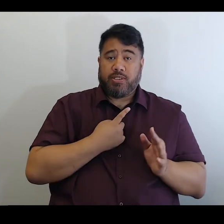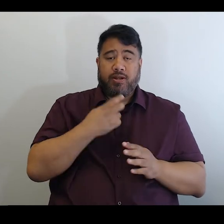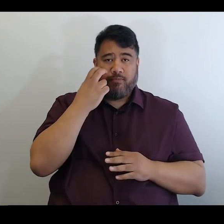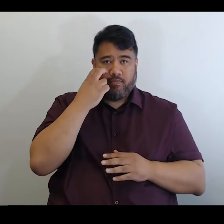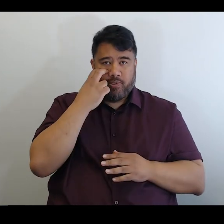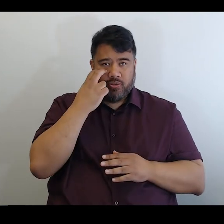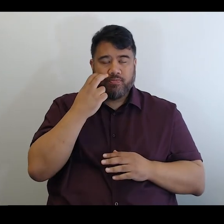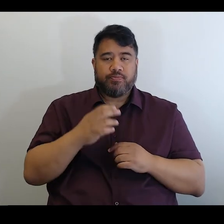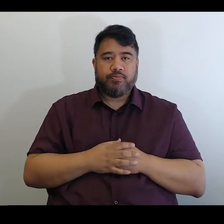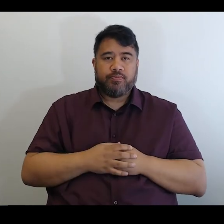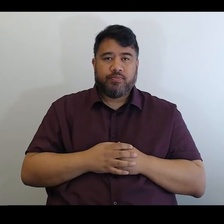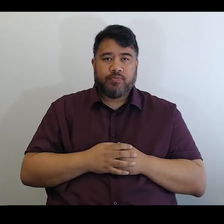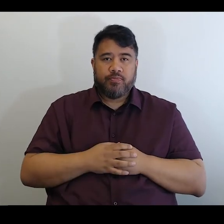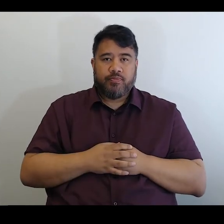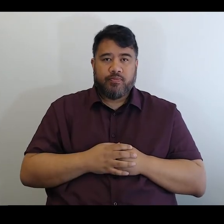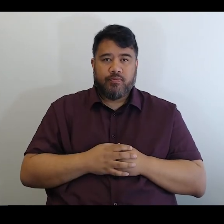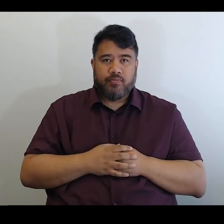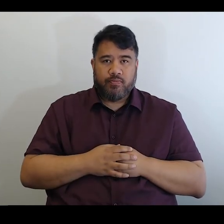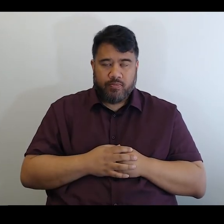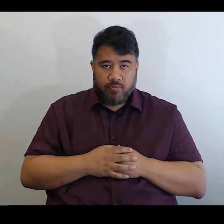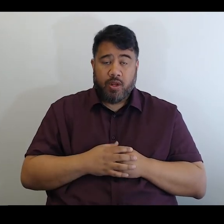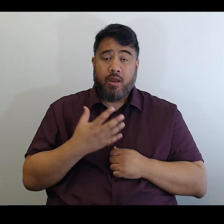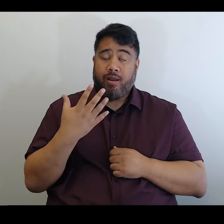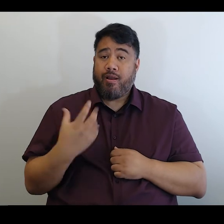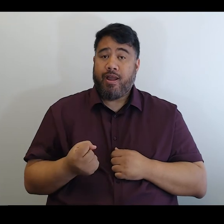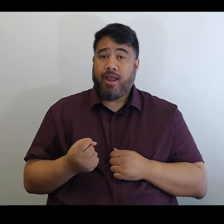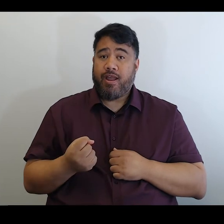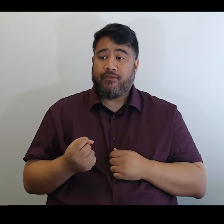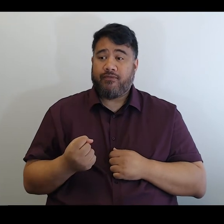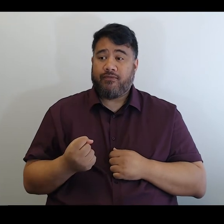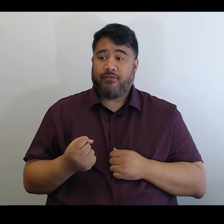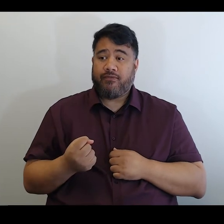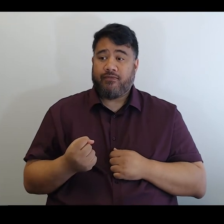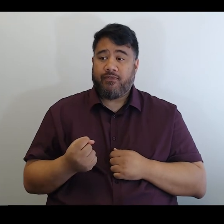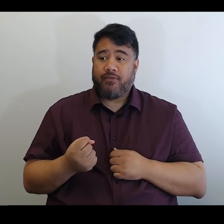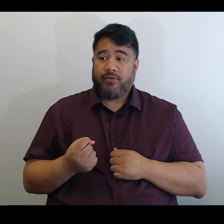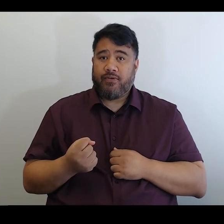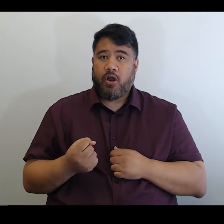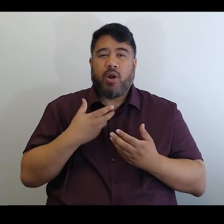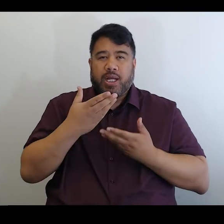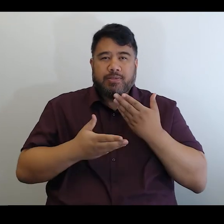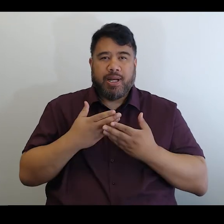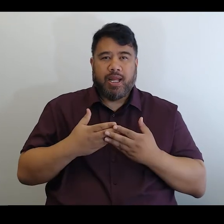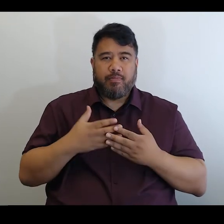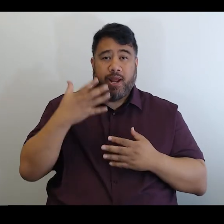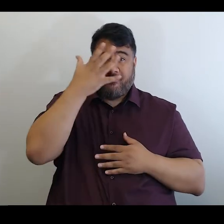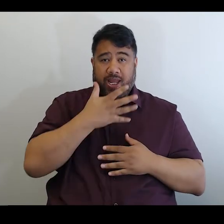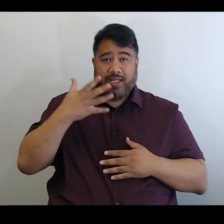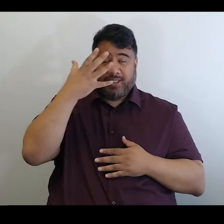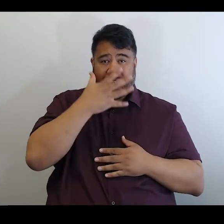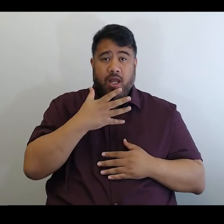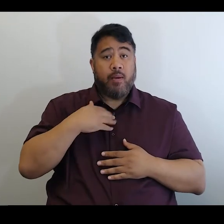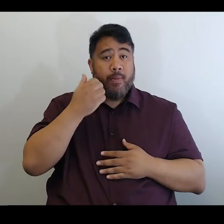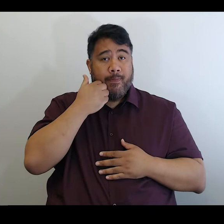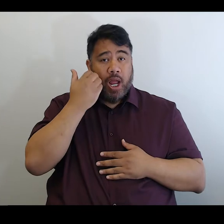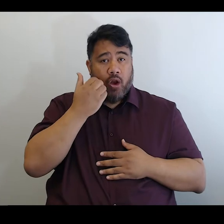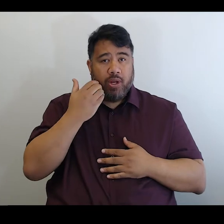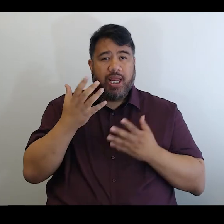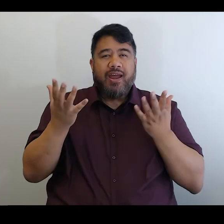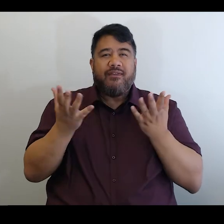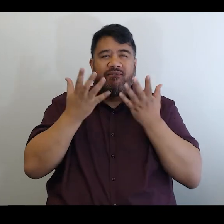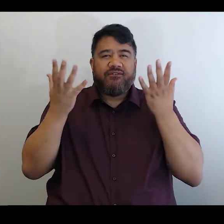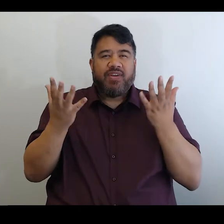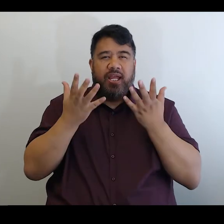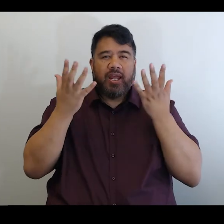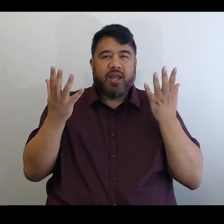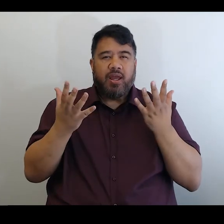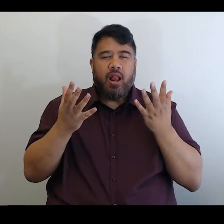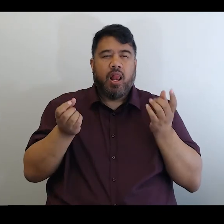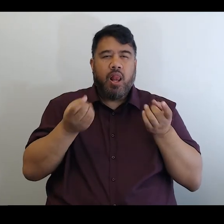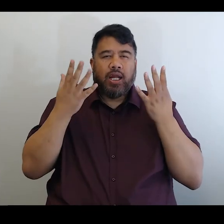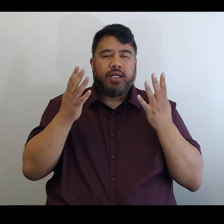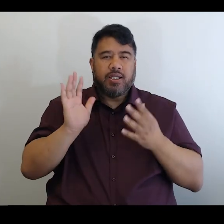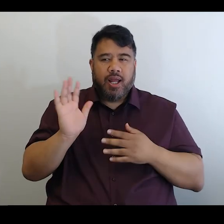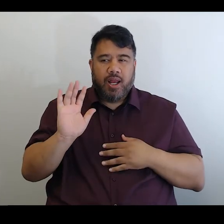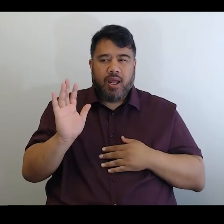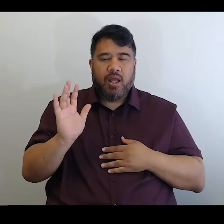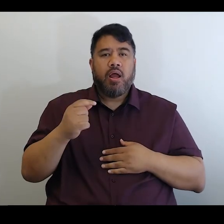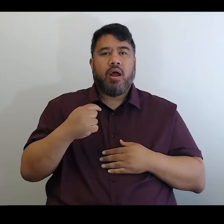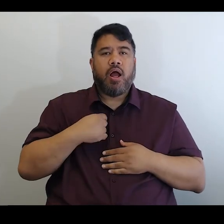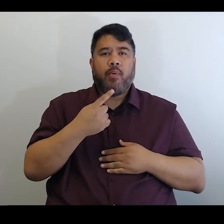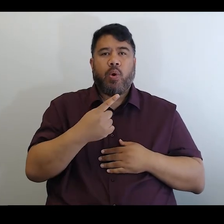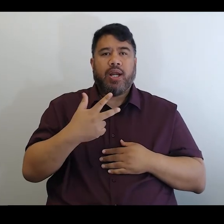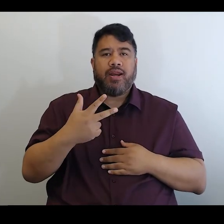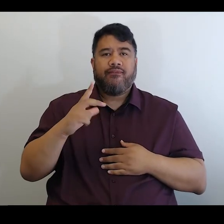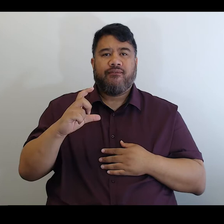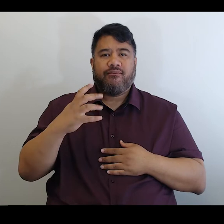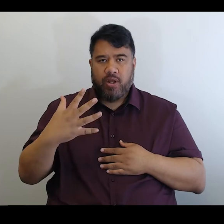And for my audio description. I'm a fair skinned Māori with white hair, and standing at about five foot 11, about 185 pounds.